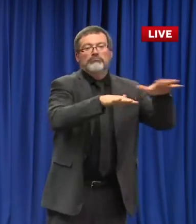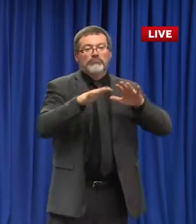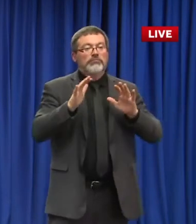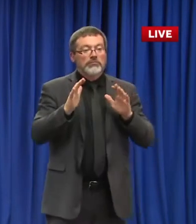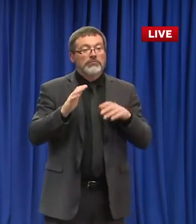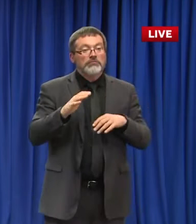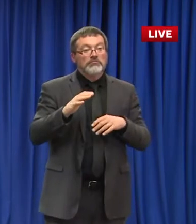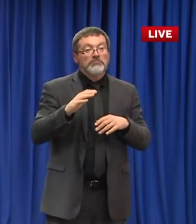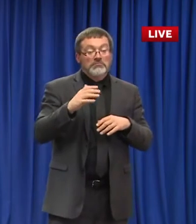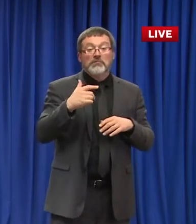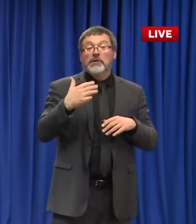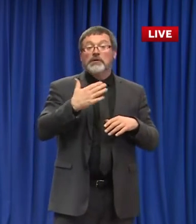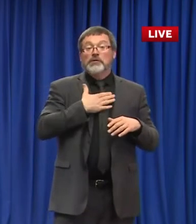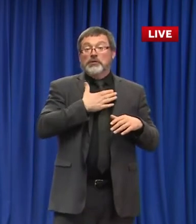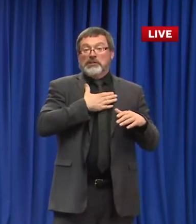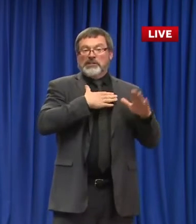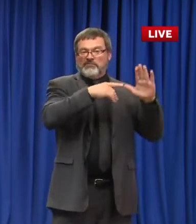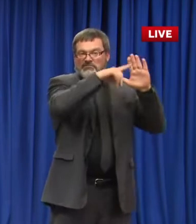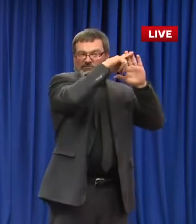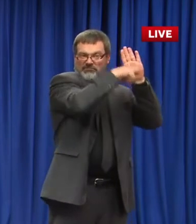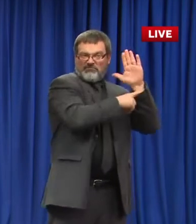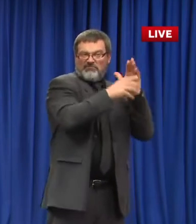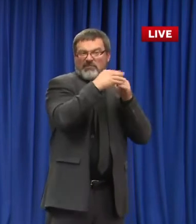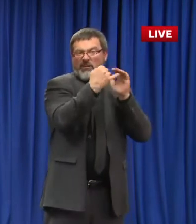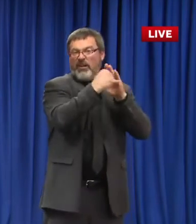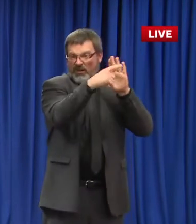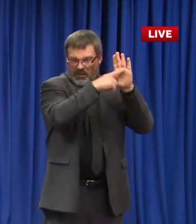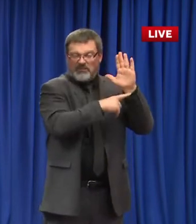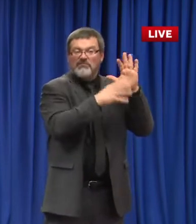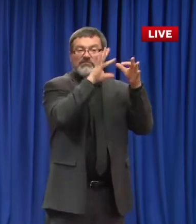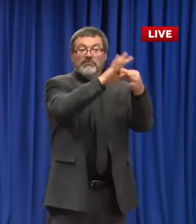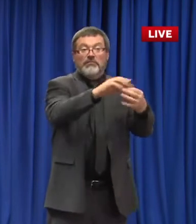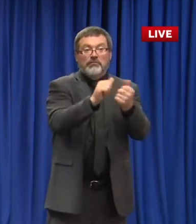CLOTH FACE COVERINGS INCORPORATED INTO MUCH OF THE REOPENING GUIDANCE.